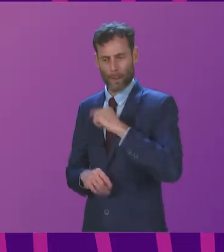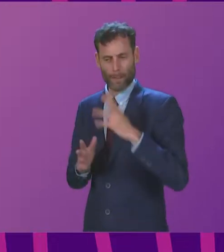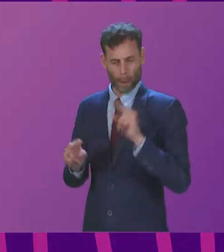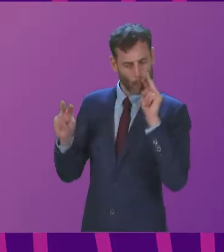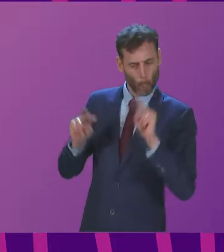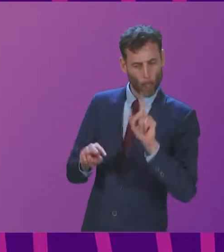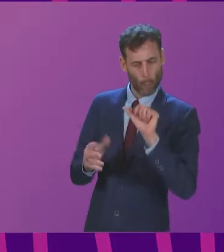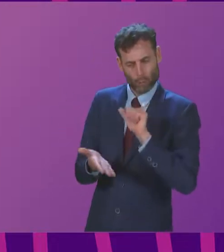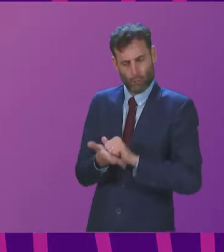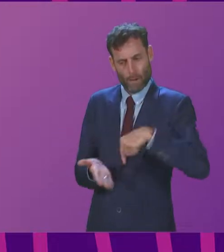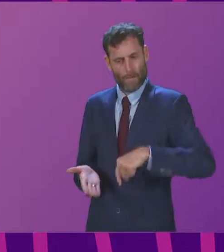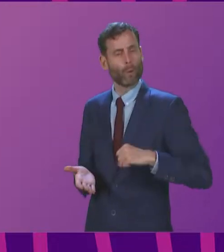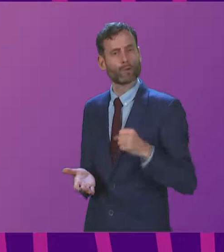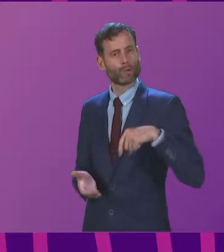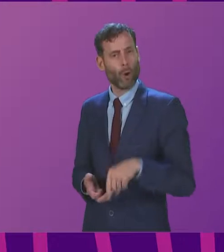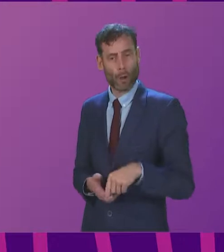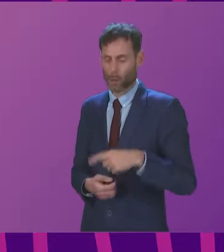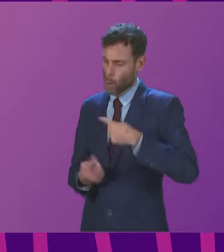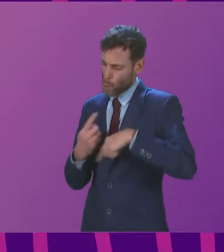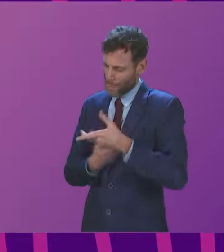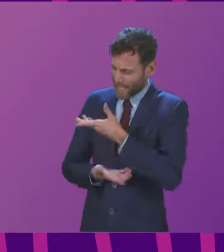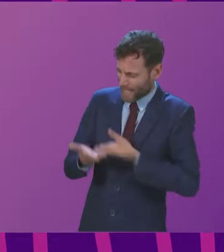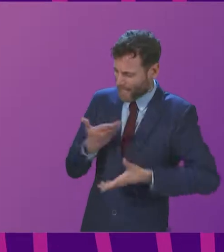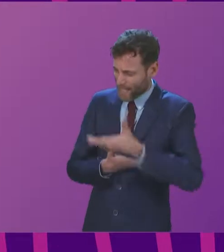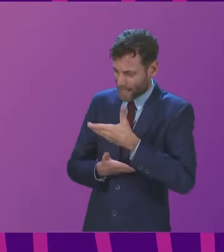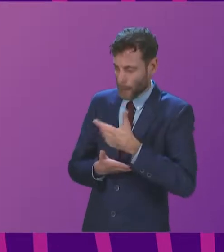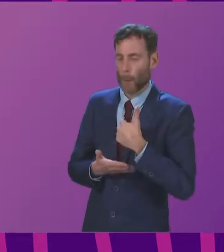and I confirm that the judgments that we arrived at this morning are as follows.